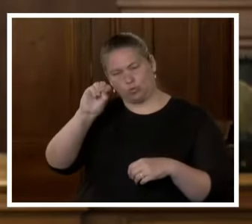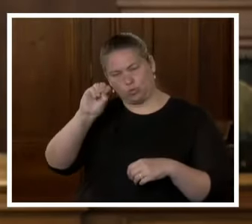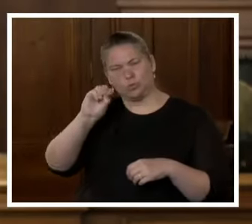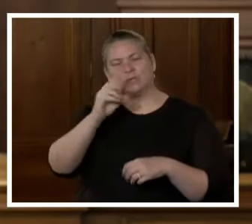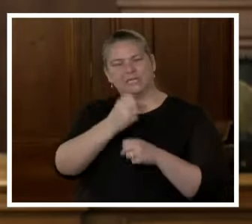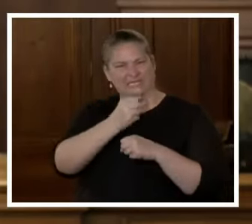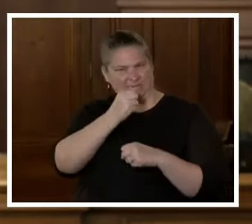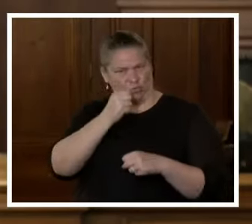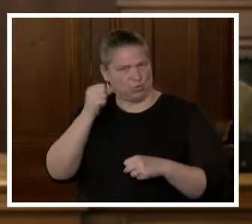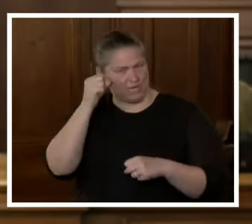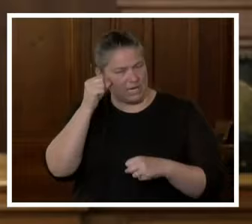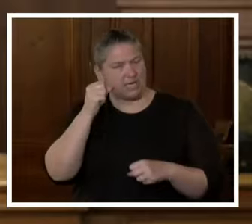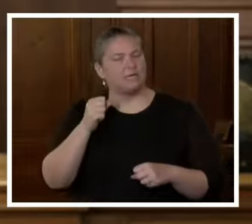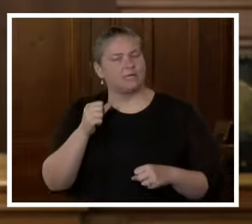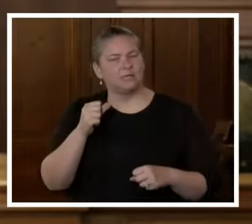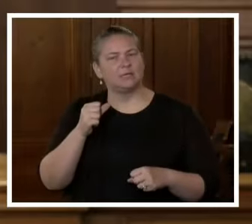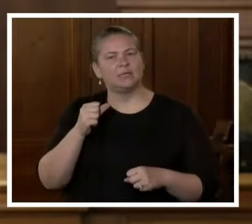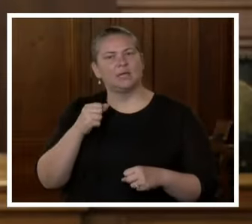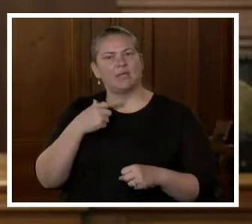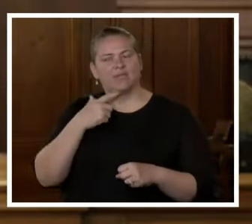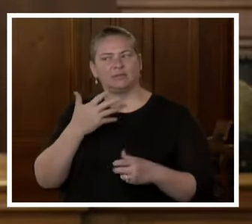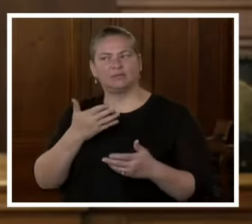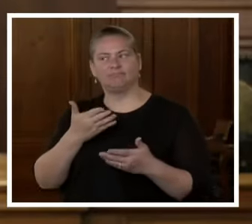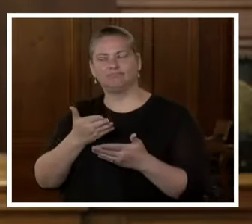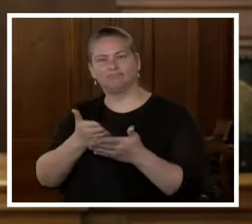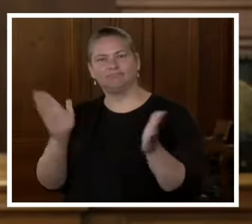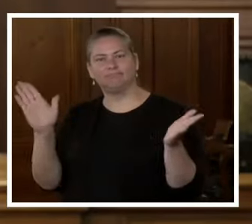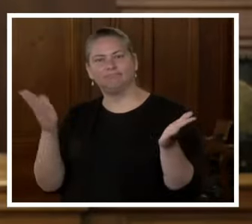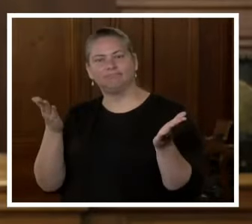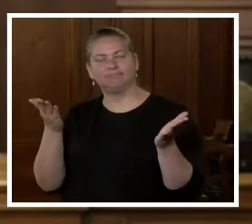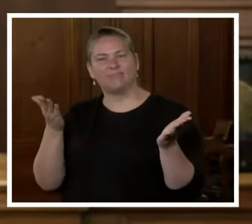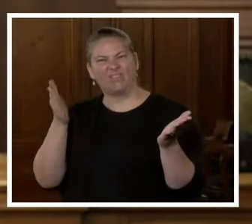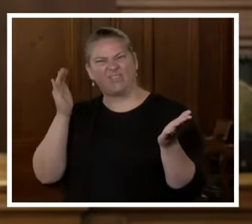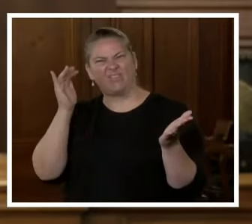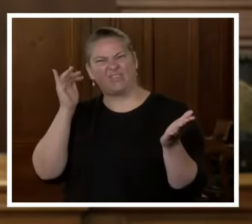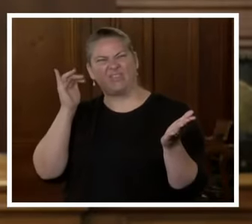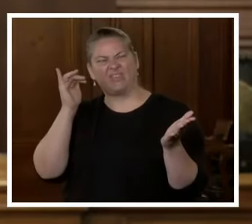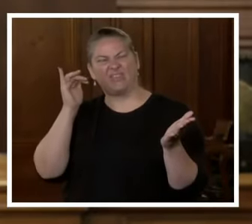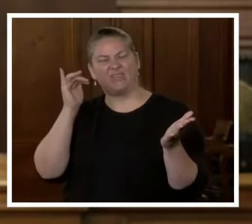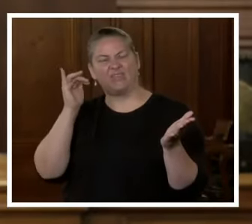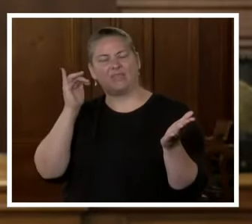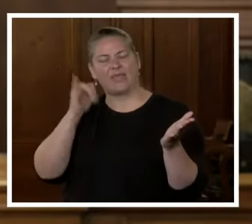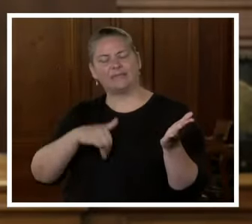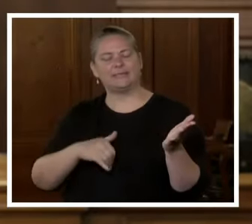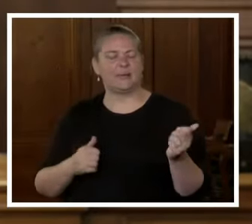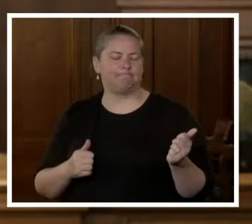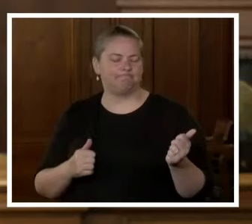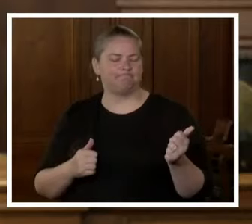THE SCENE. YESTERDAY I REPORTED THAT WE